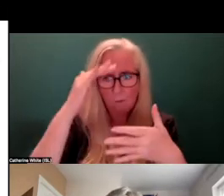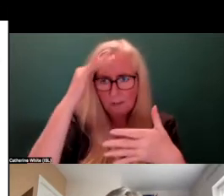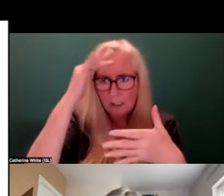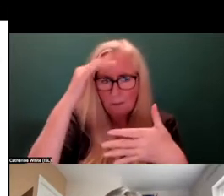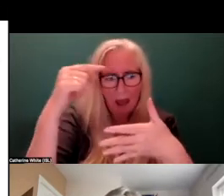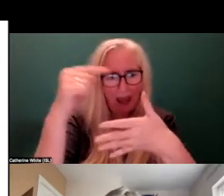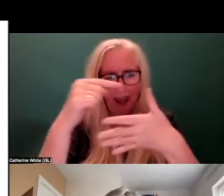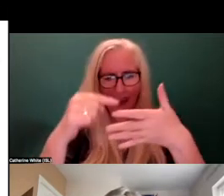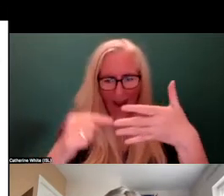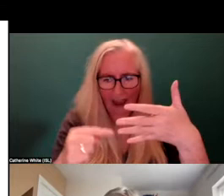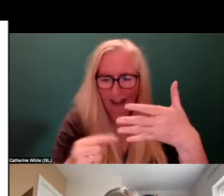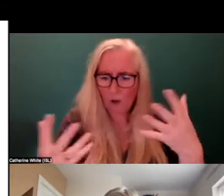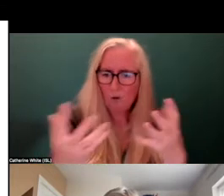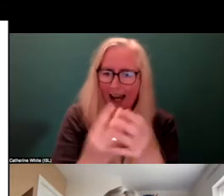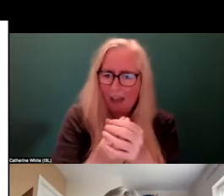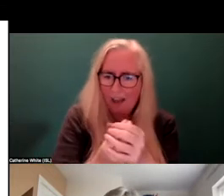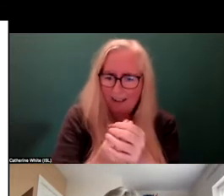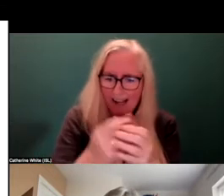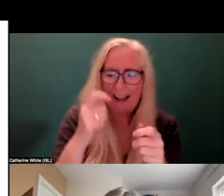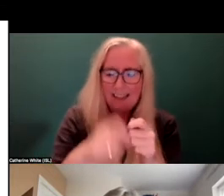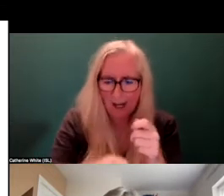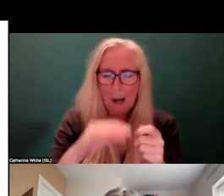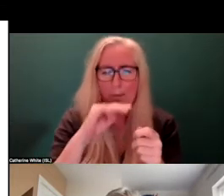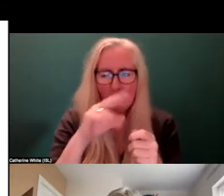principles, in a balanced and coherent way together, then we have